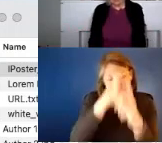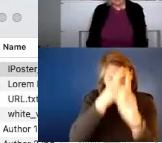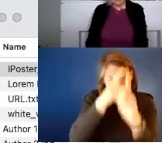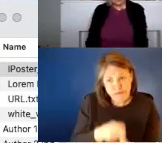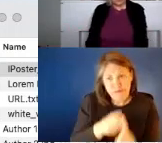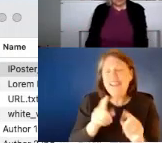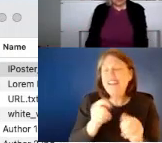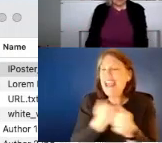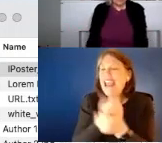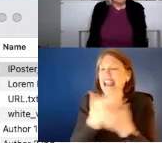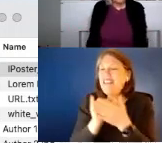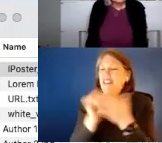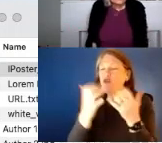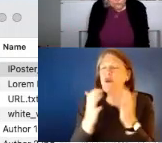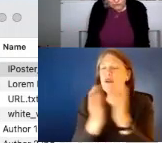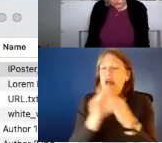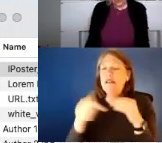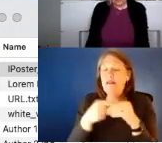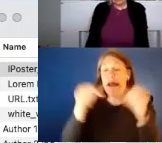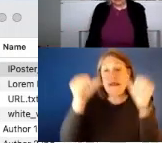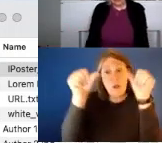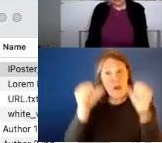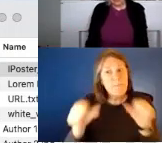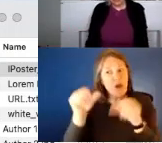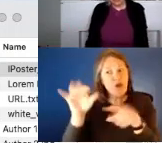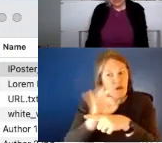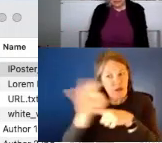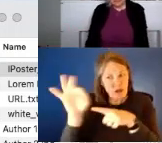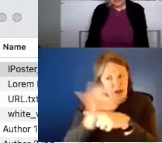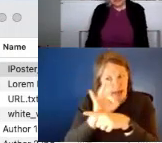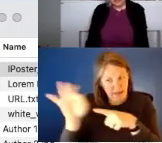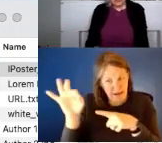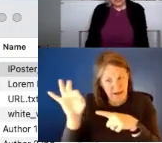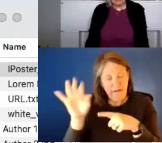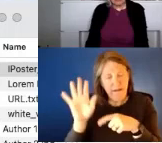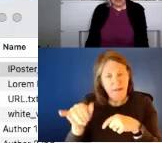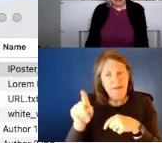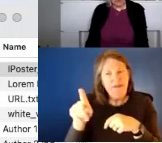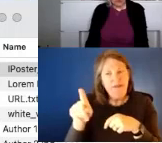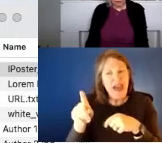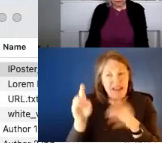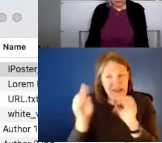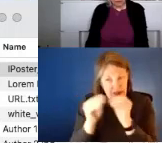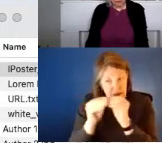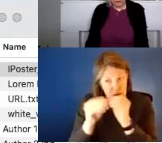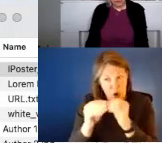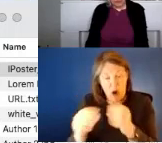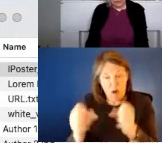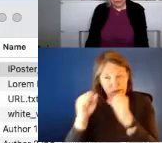07:31:22 So the poster functionality is even a lot more because of course it's not just